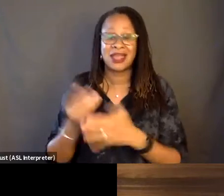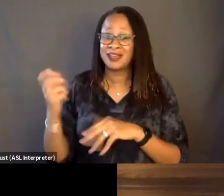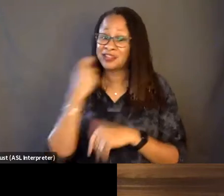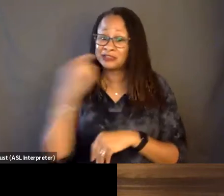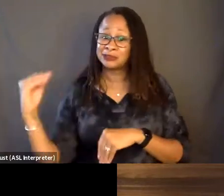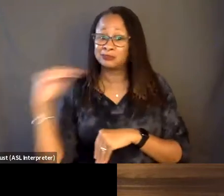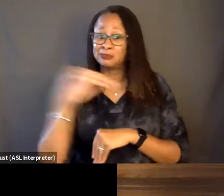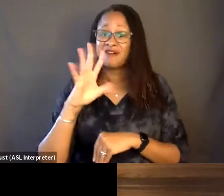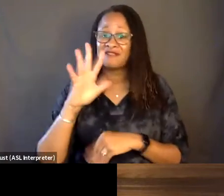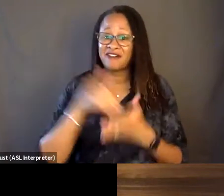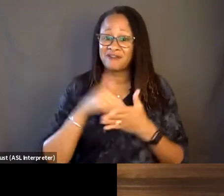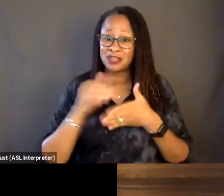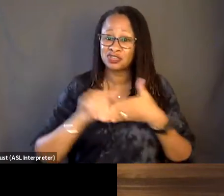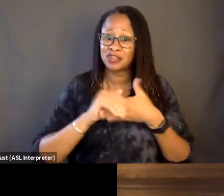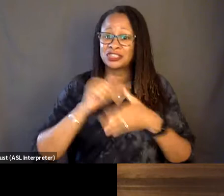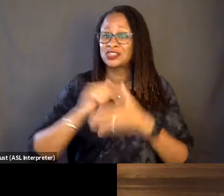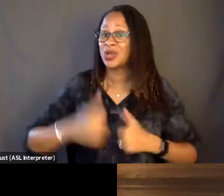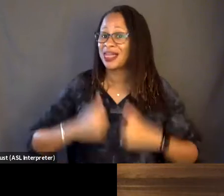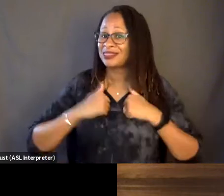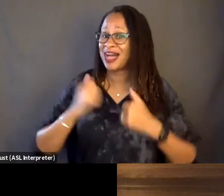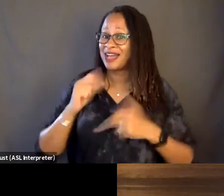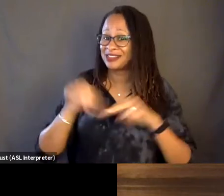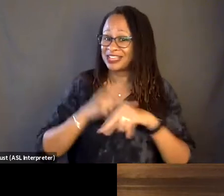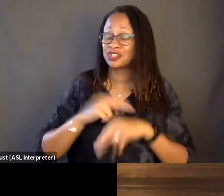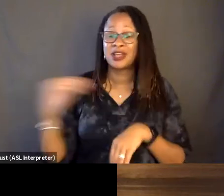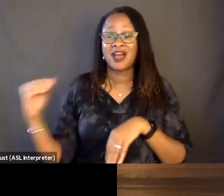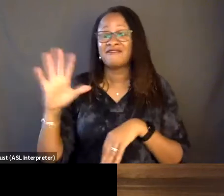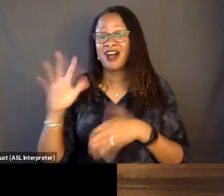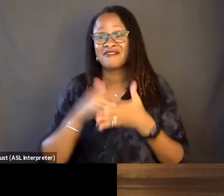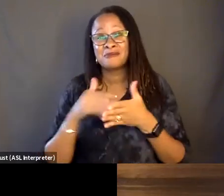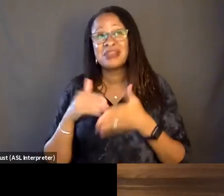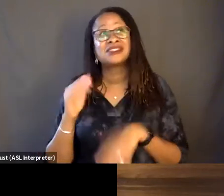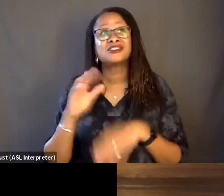They put $500 million into AMC Theaters. They had put a $400 million investment